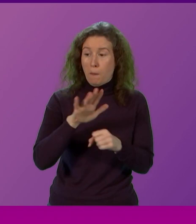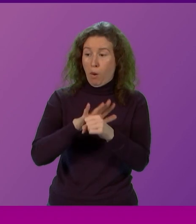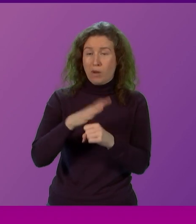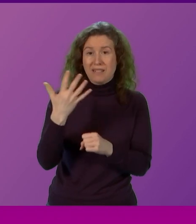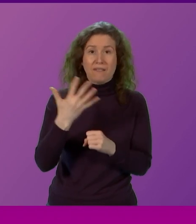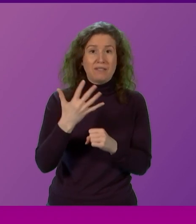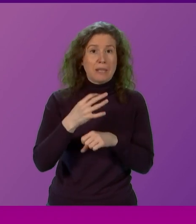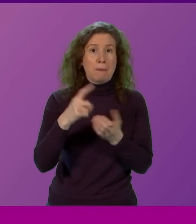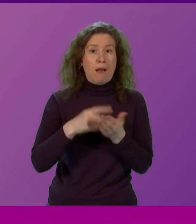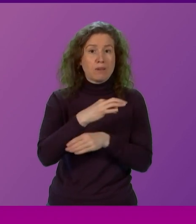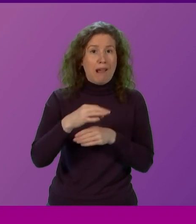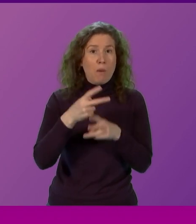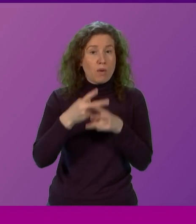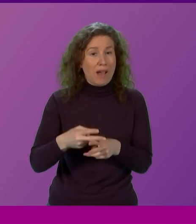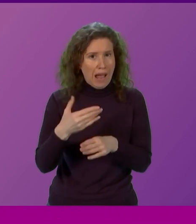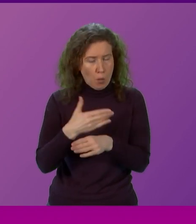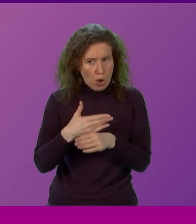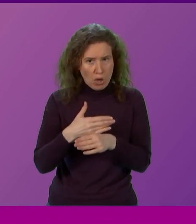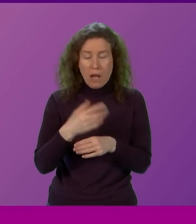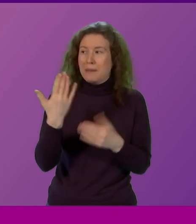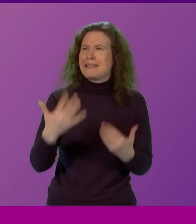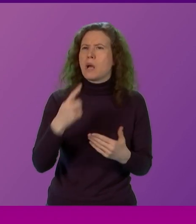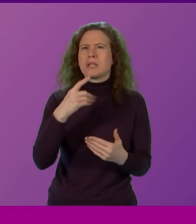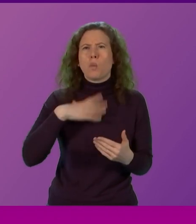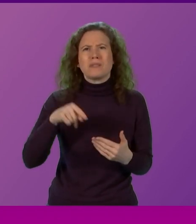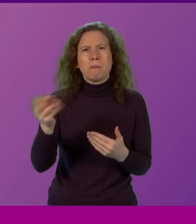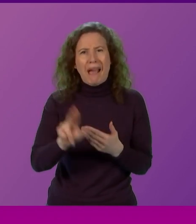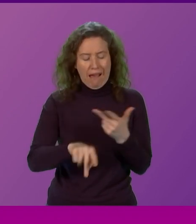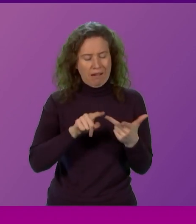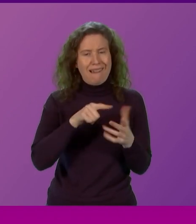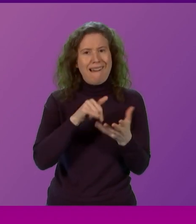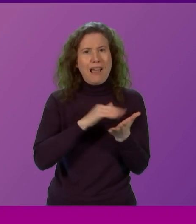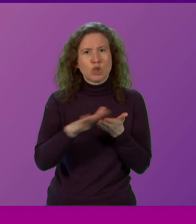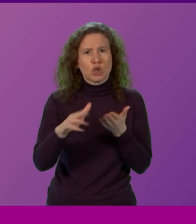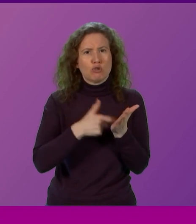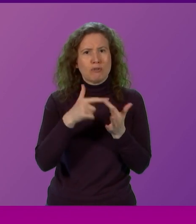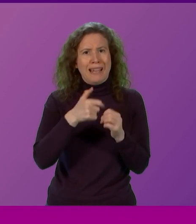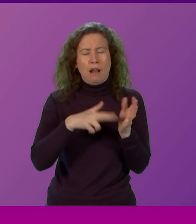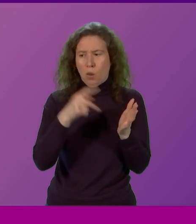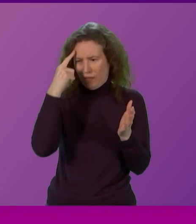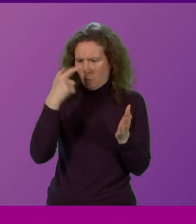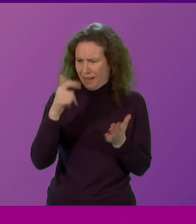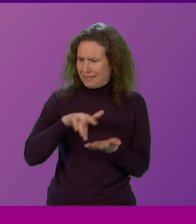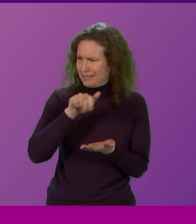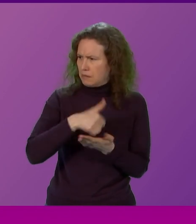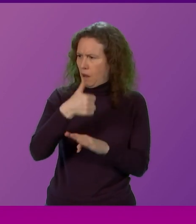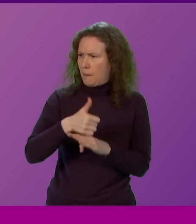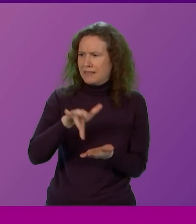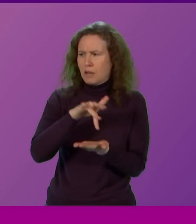for care workers, but is now miraculously calling for it; and Ash Regan, who thinks that Scotland could set up a central bank within weeks.